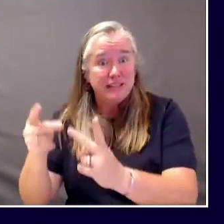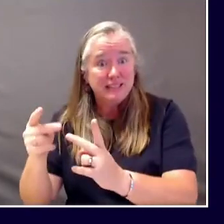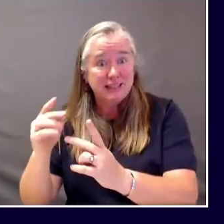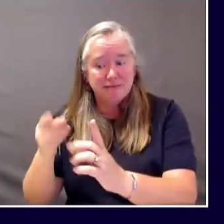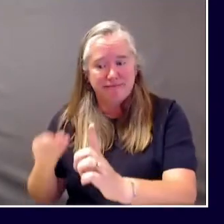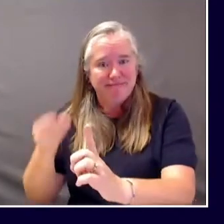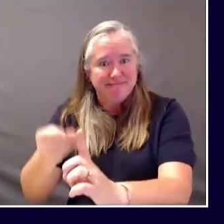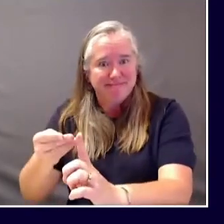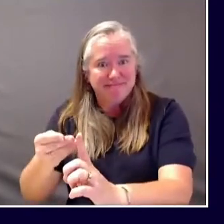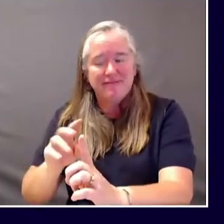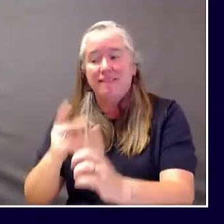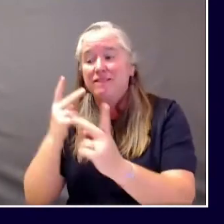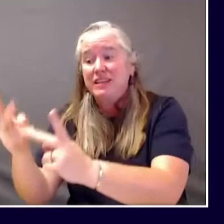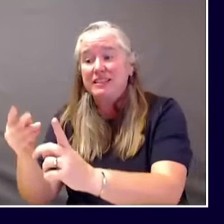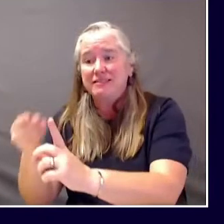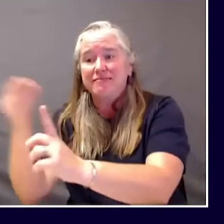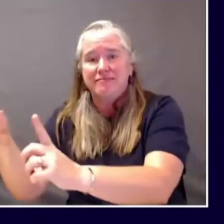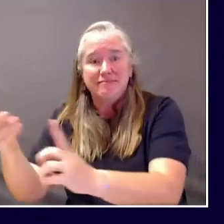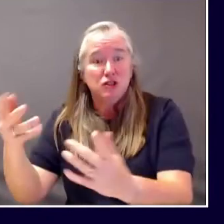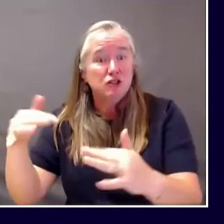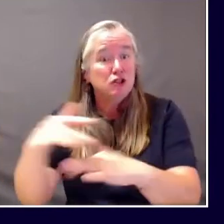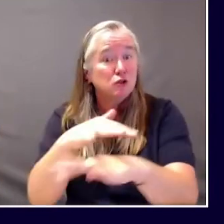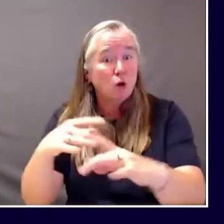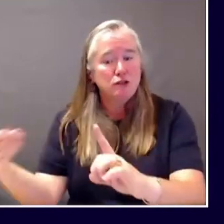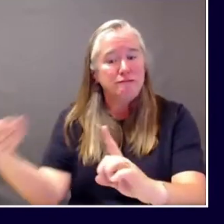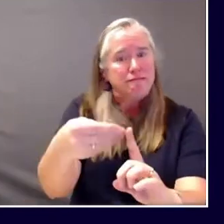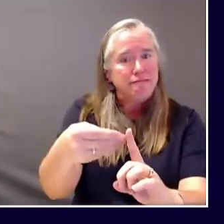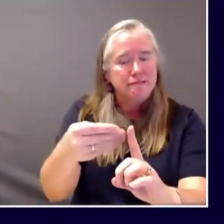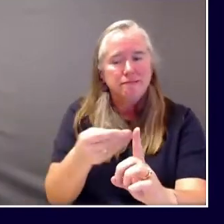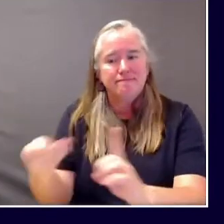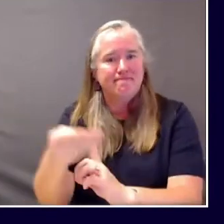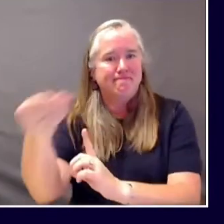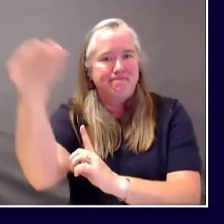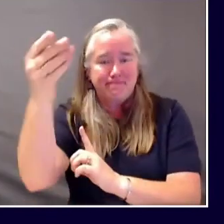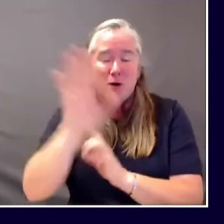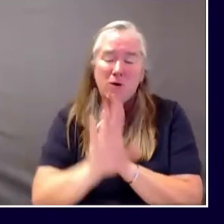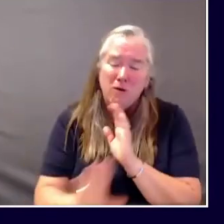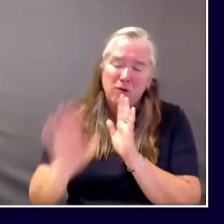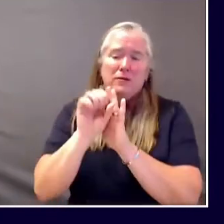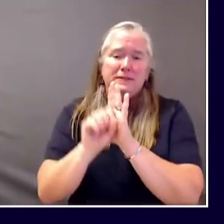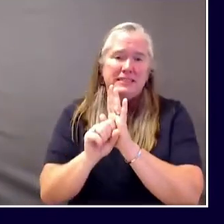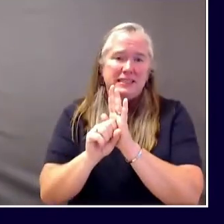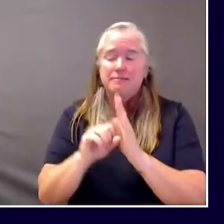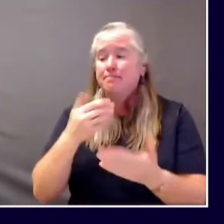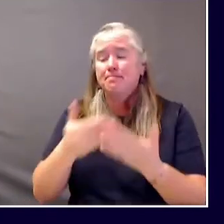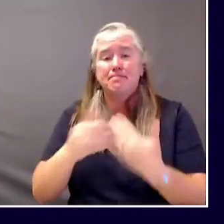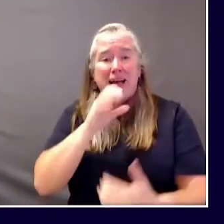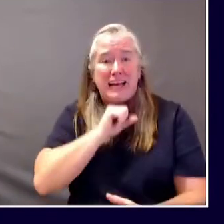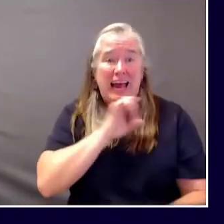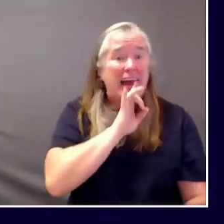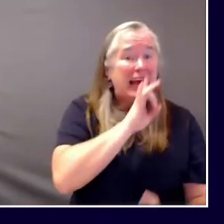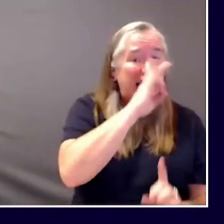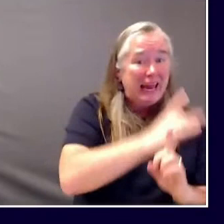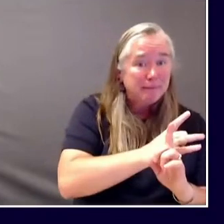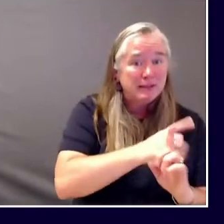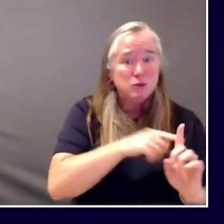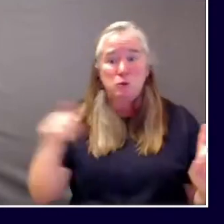the virus is affecting all of us